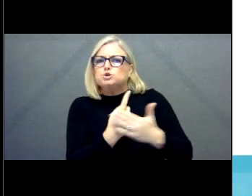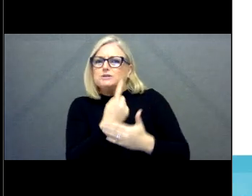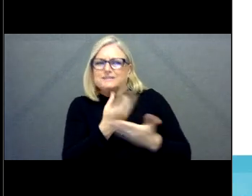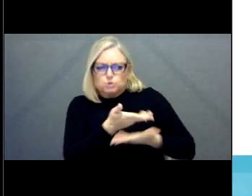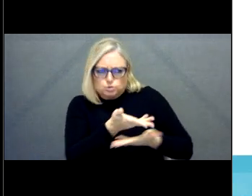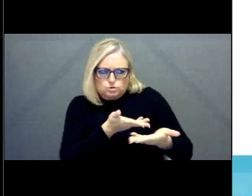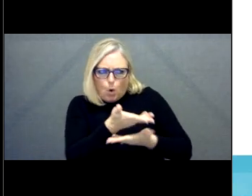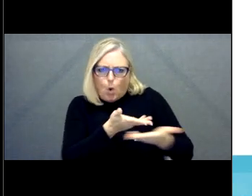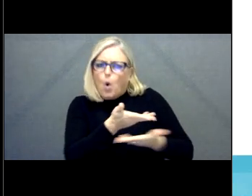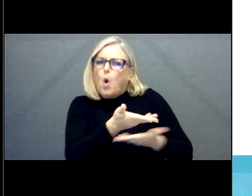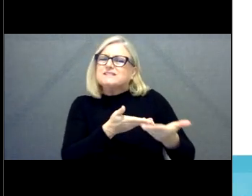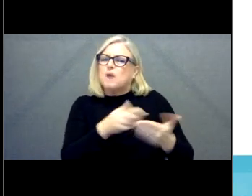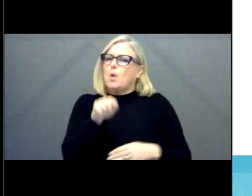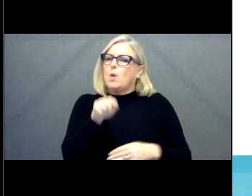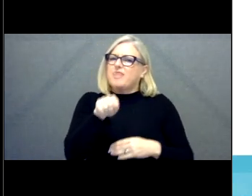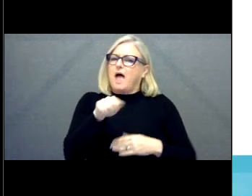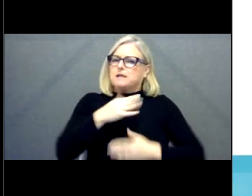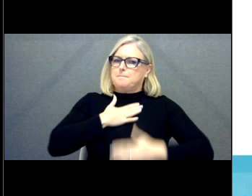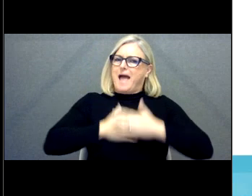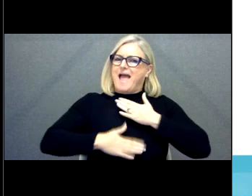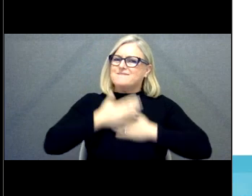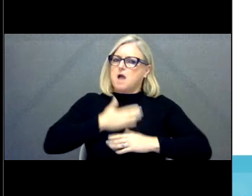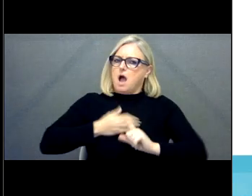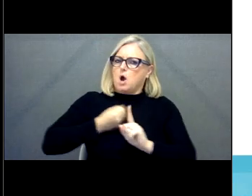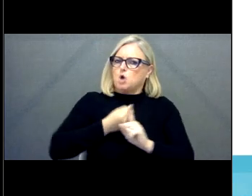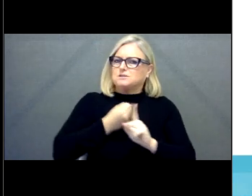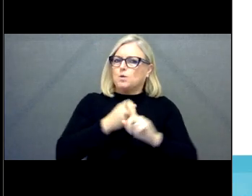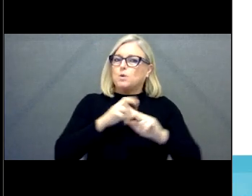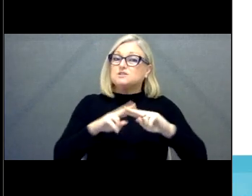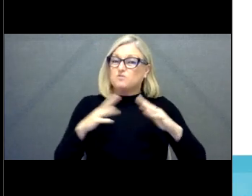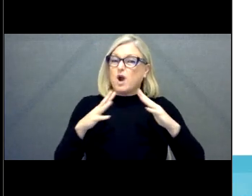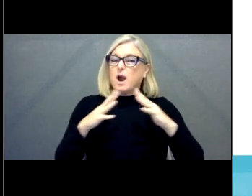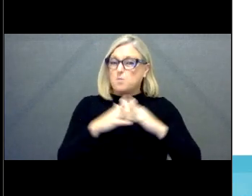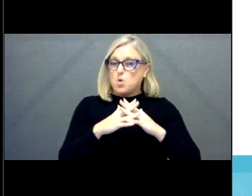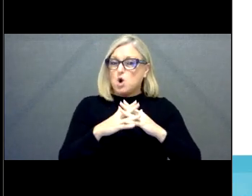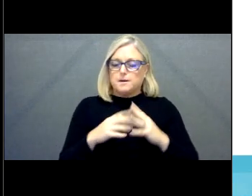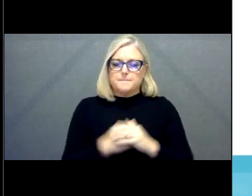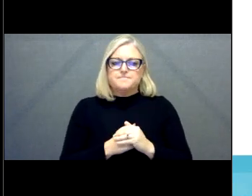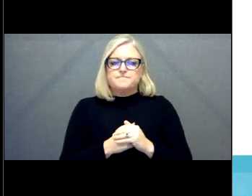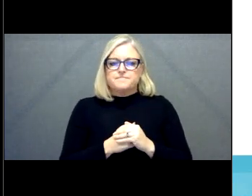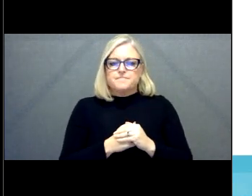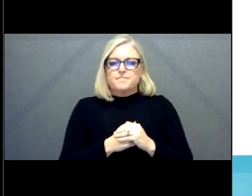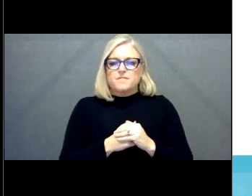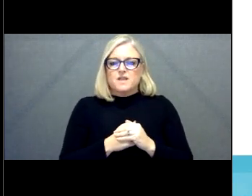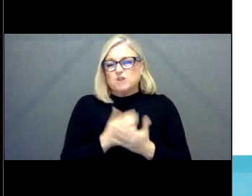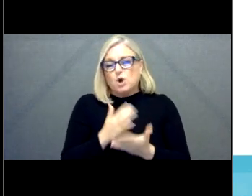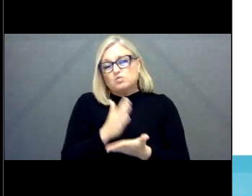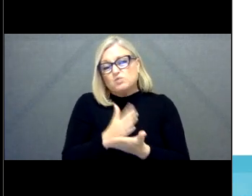framework and the the need for it so you can see there it just is basically a point system